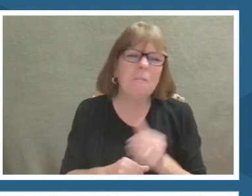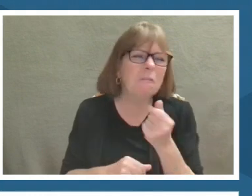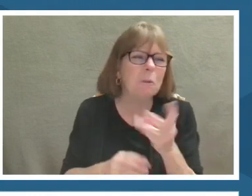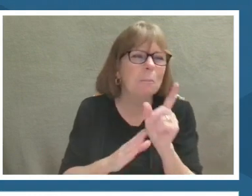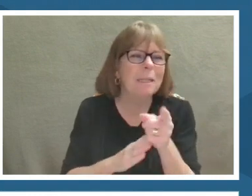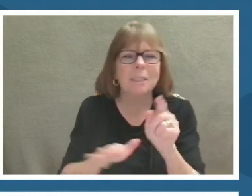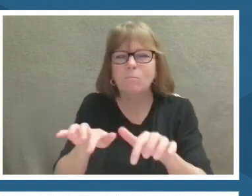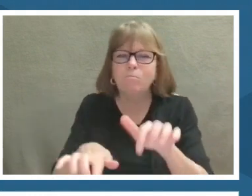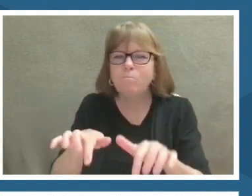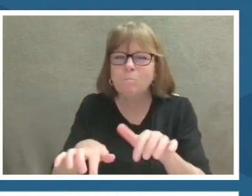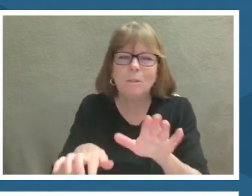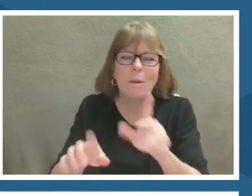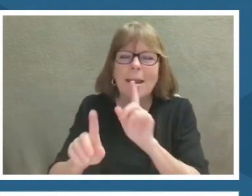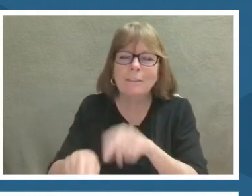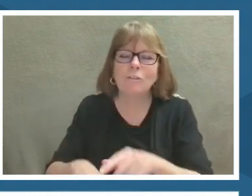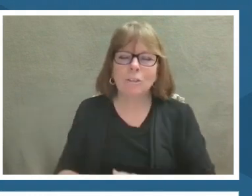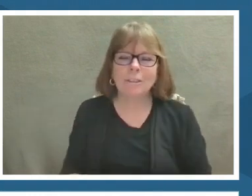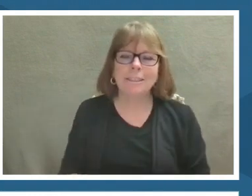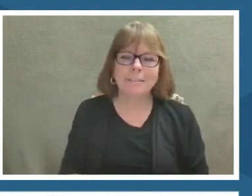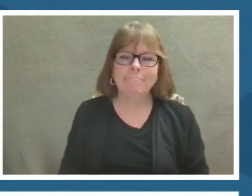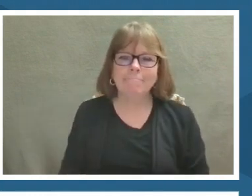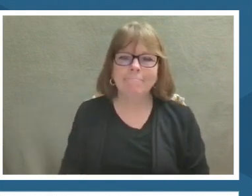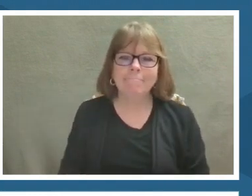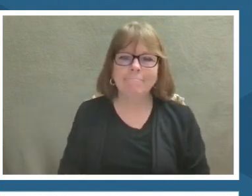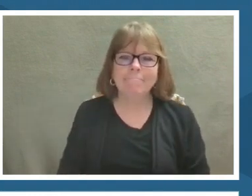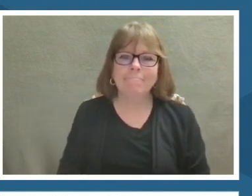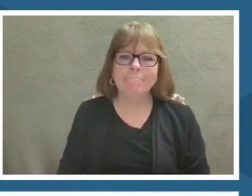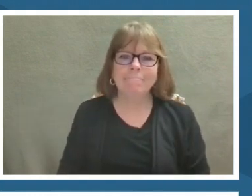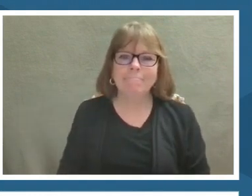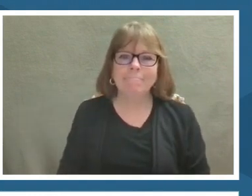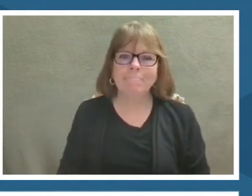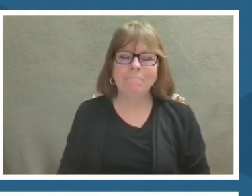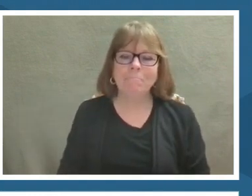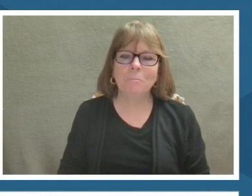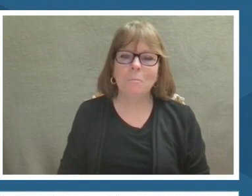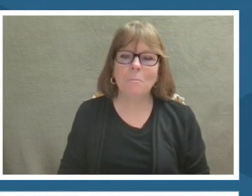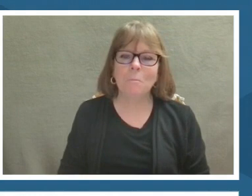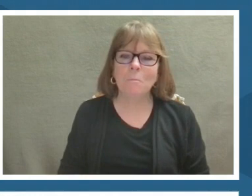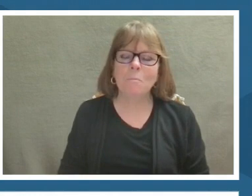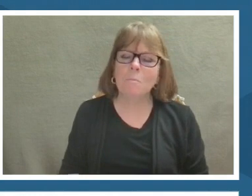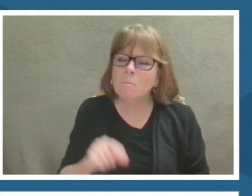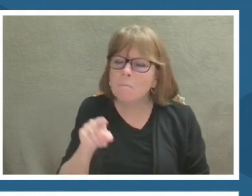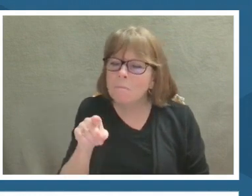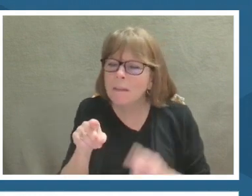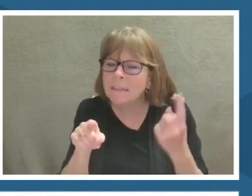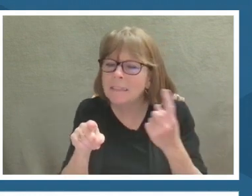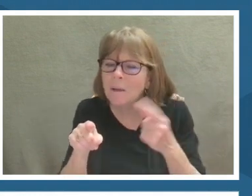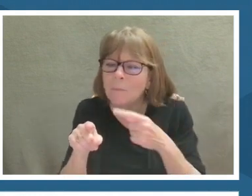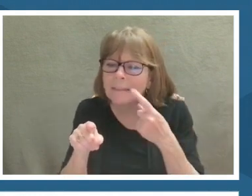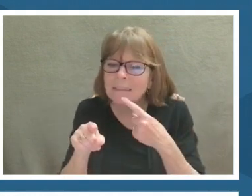to put your answers in the q a